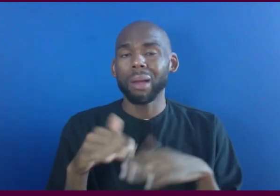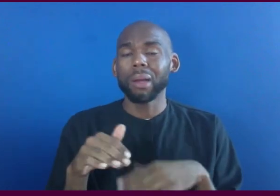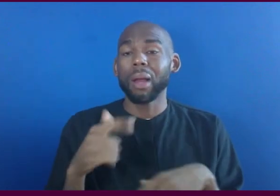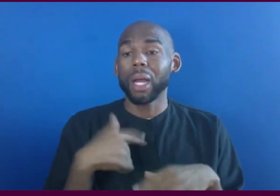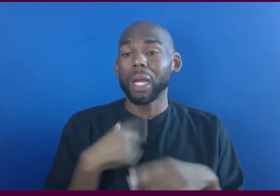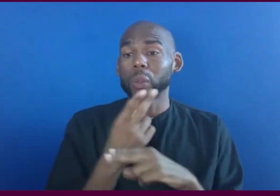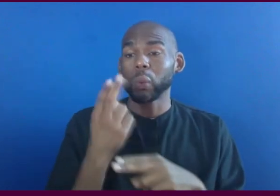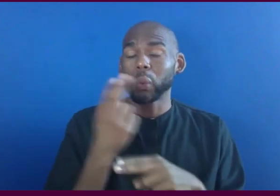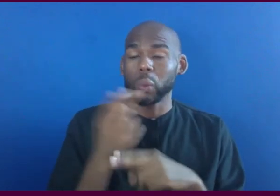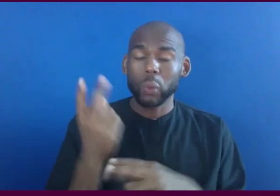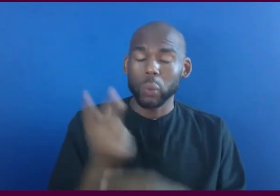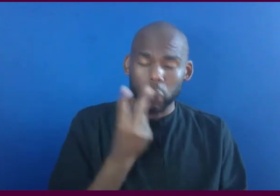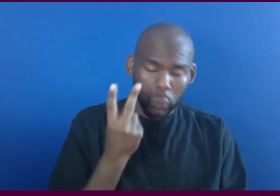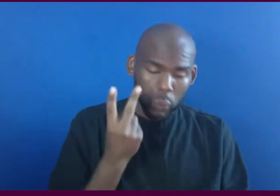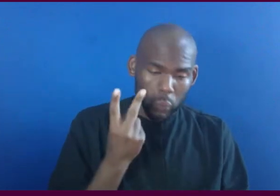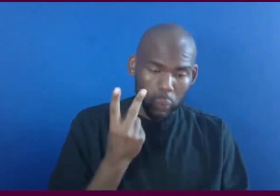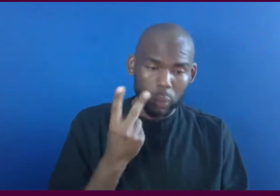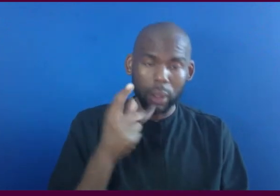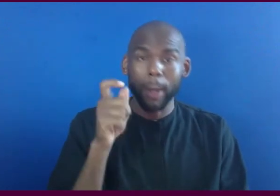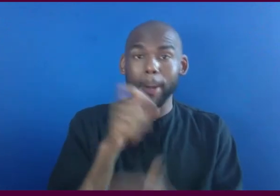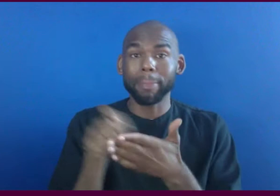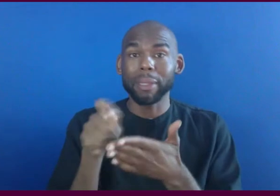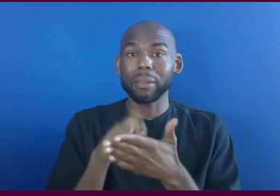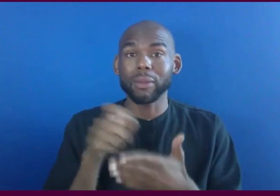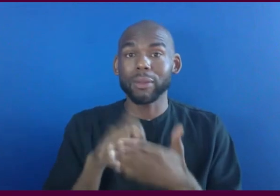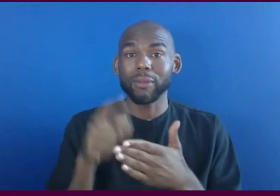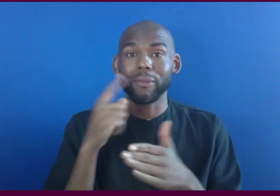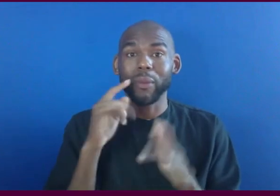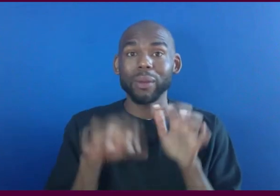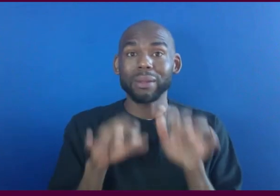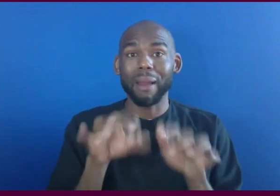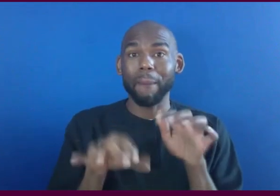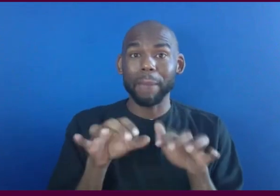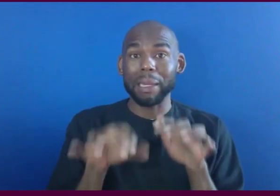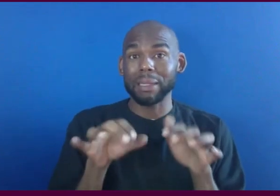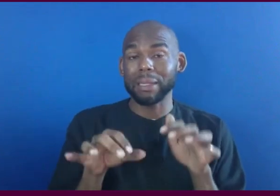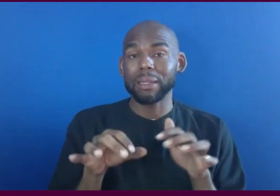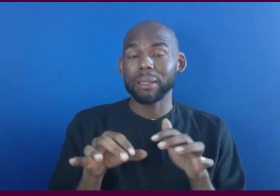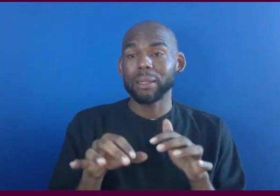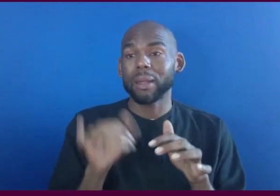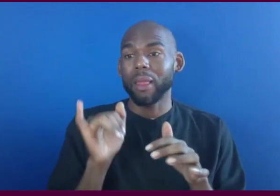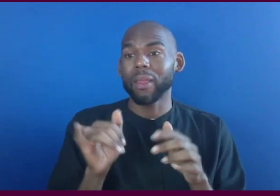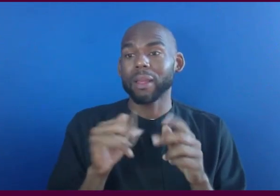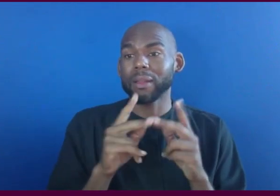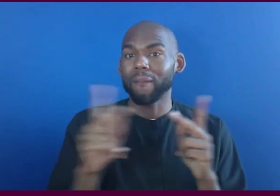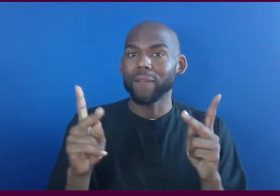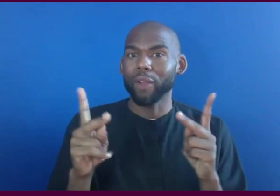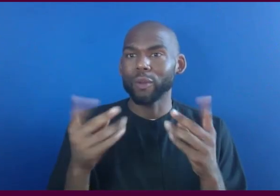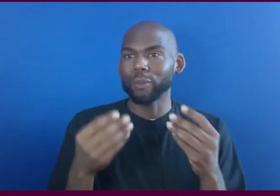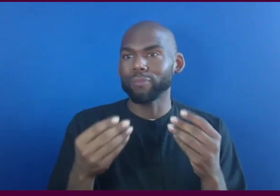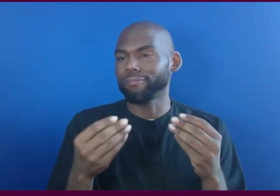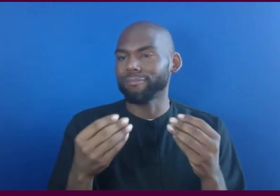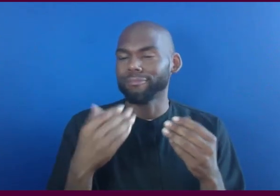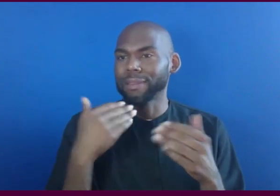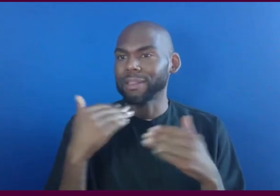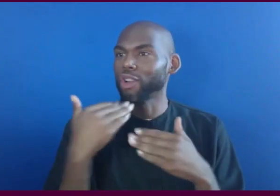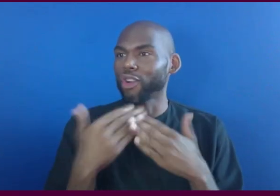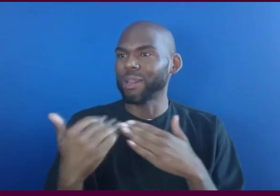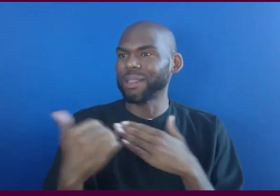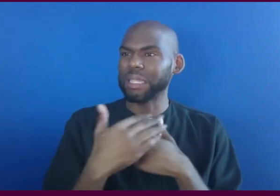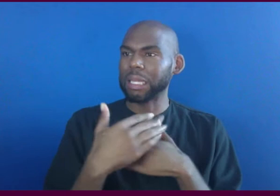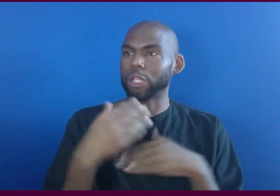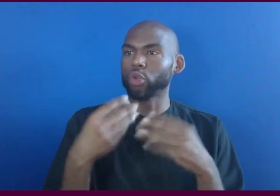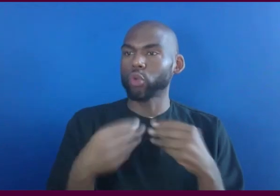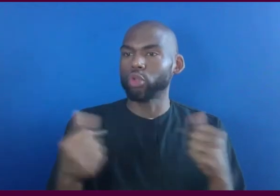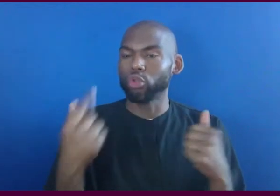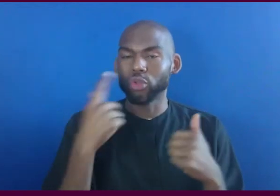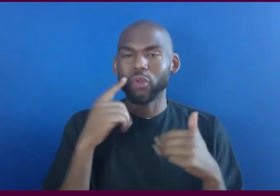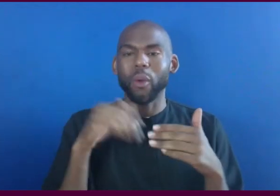I use two pencils for typing that's a 30 cents solution, right?